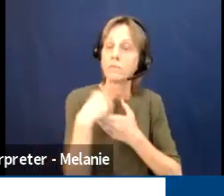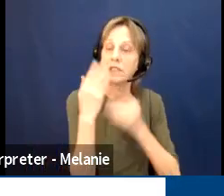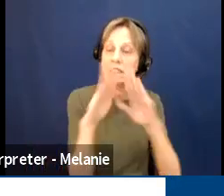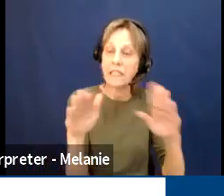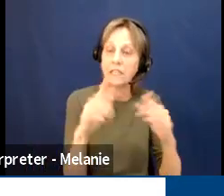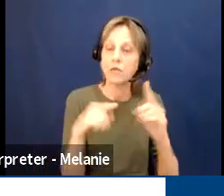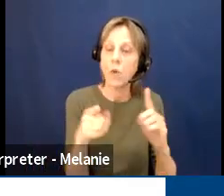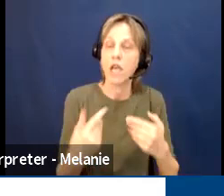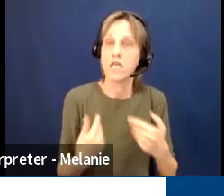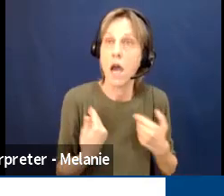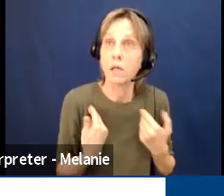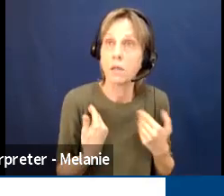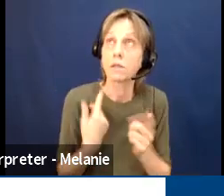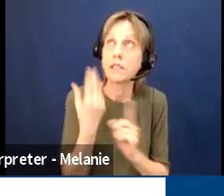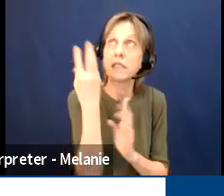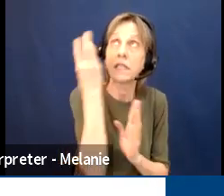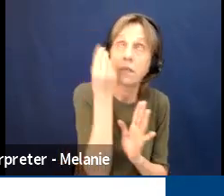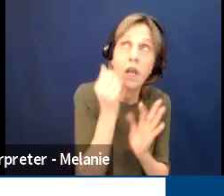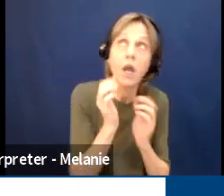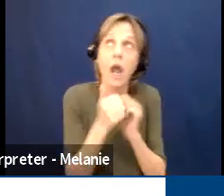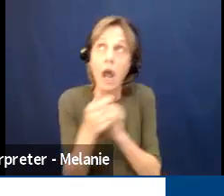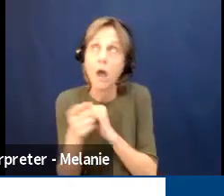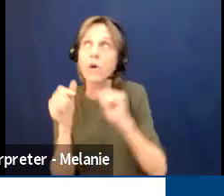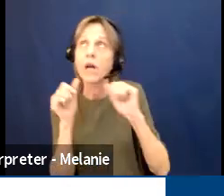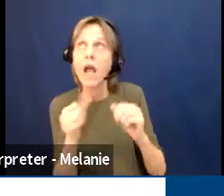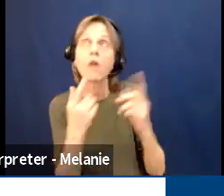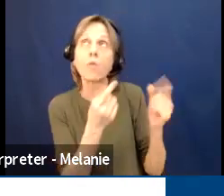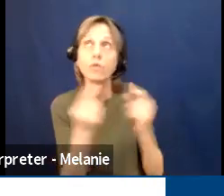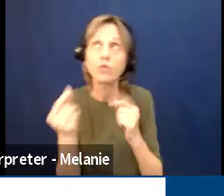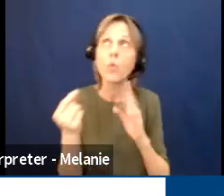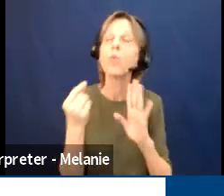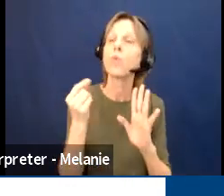how they could be a citizen and what they could do our goal is to get them to to become a really